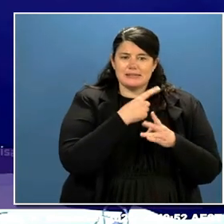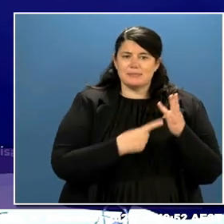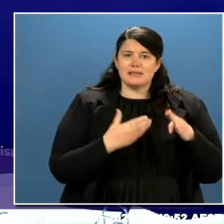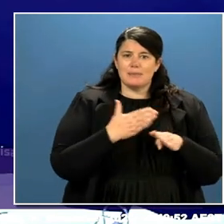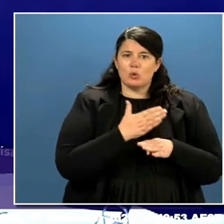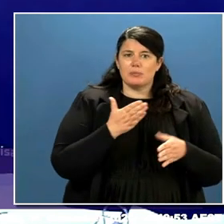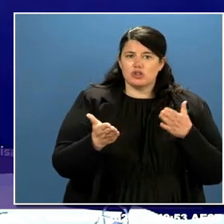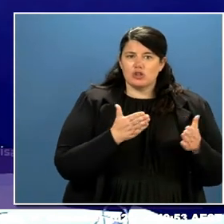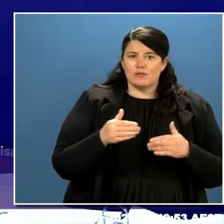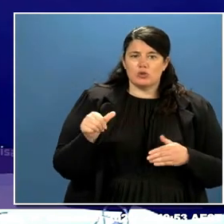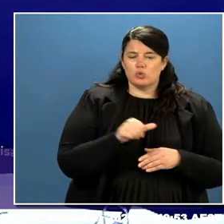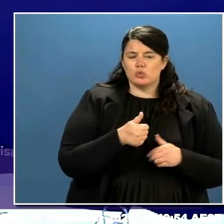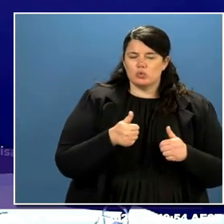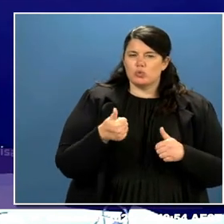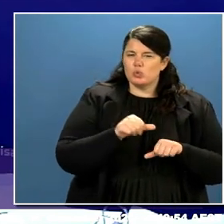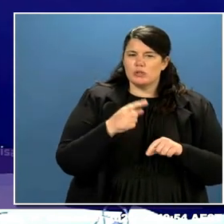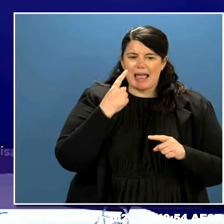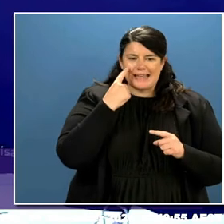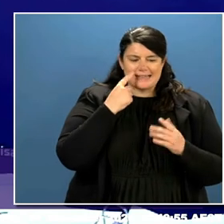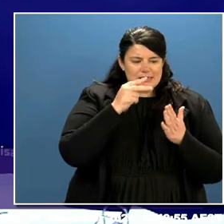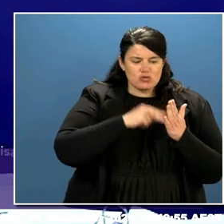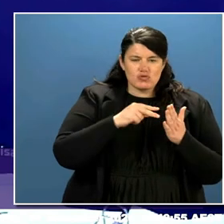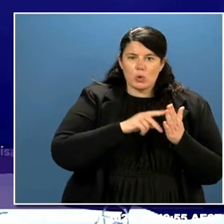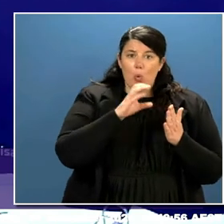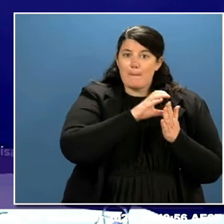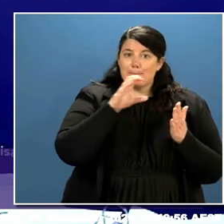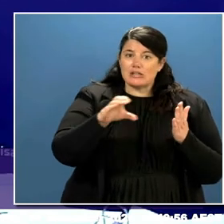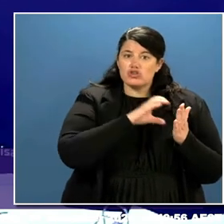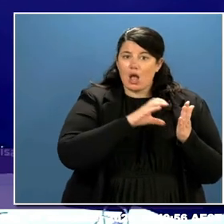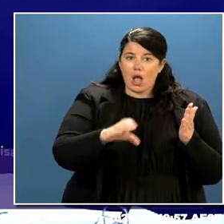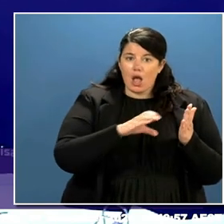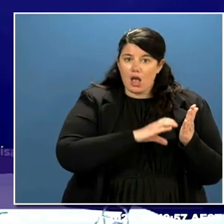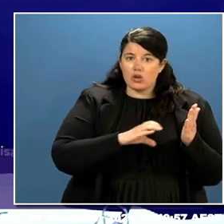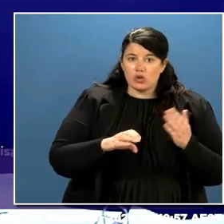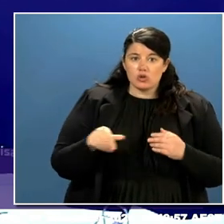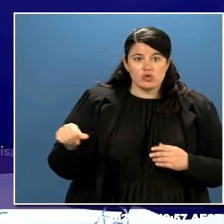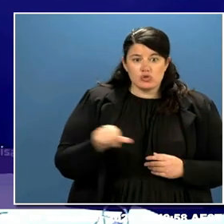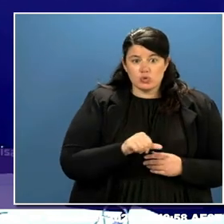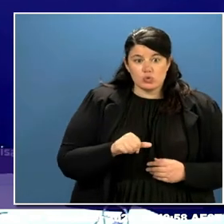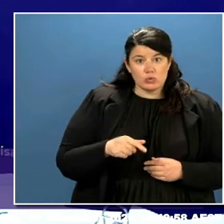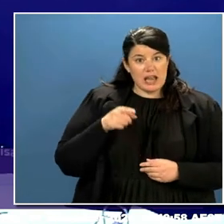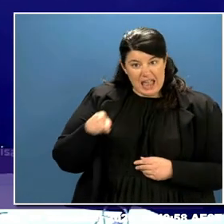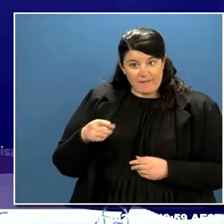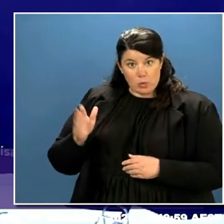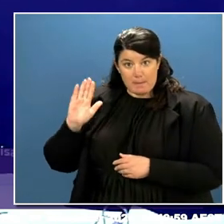should use Easy Read or pictures. Have you dealt with a Disability Employment Service that hasn't -- -